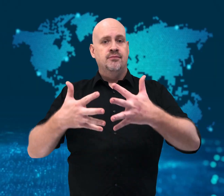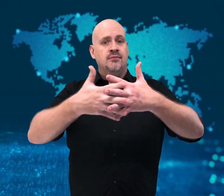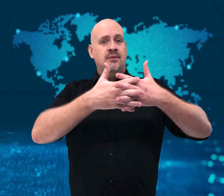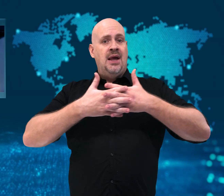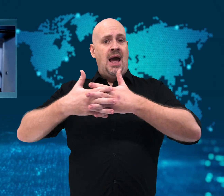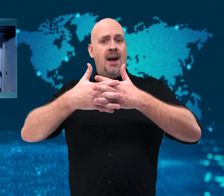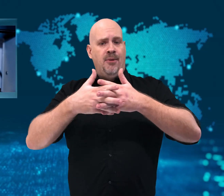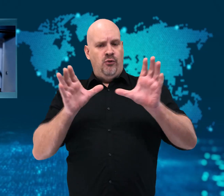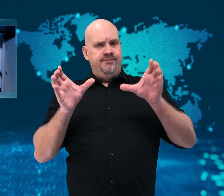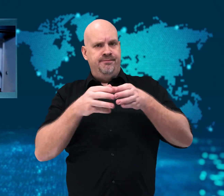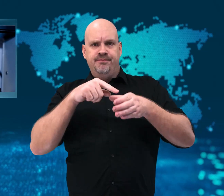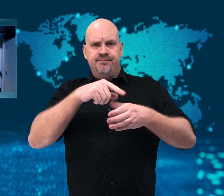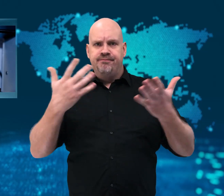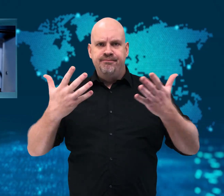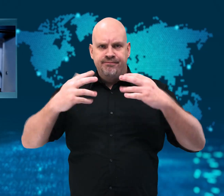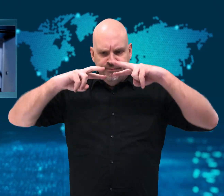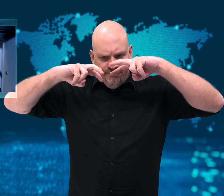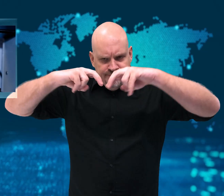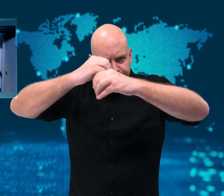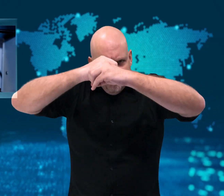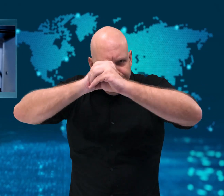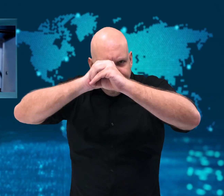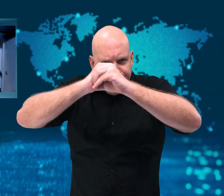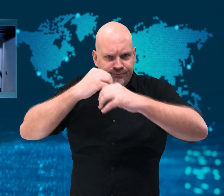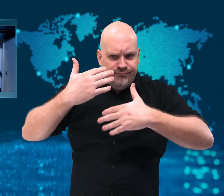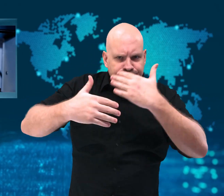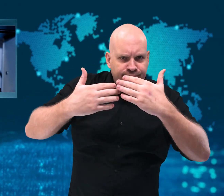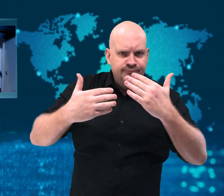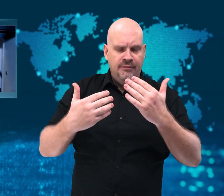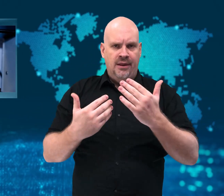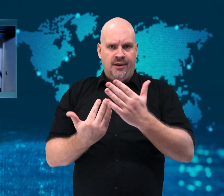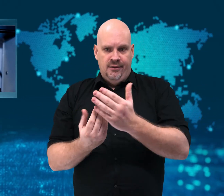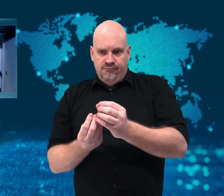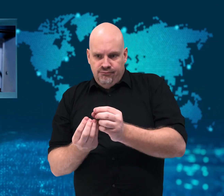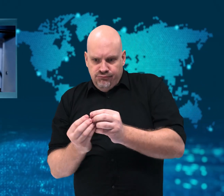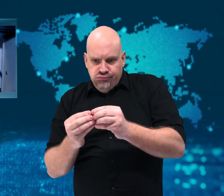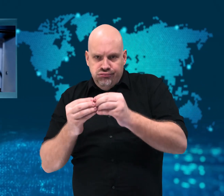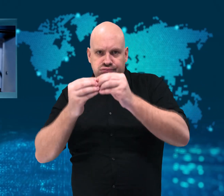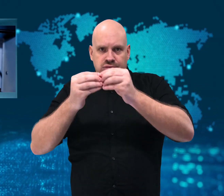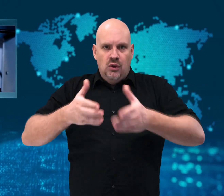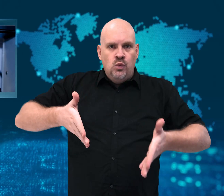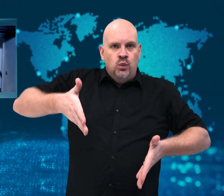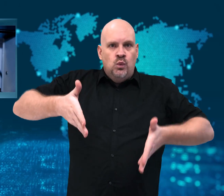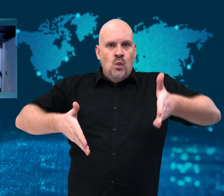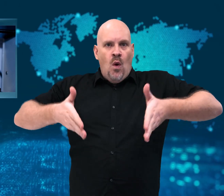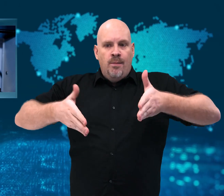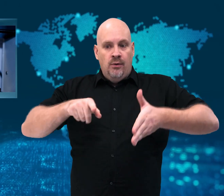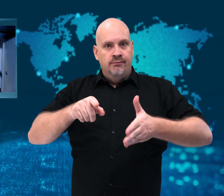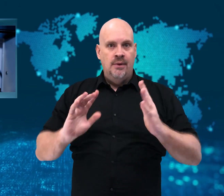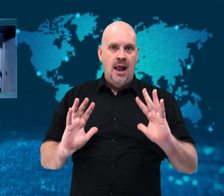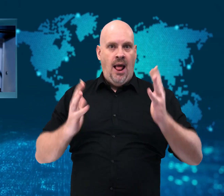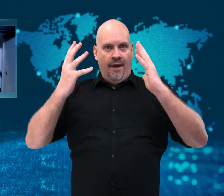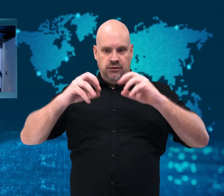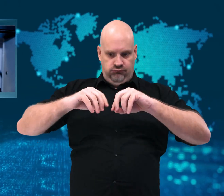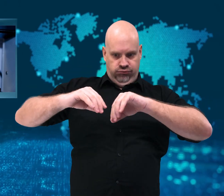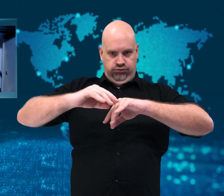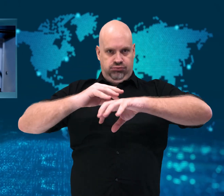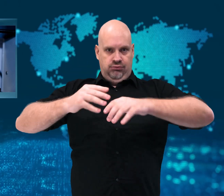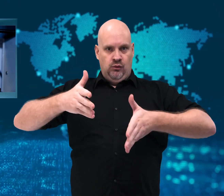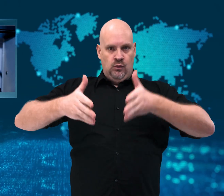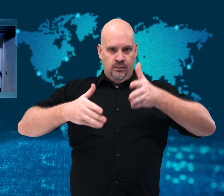[Gavin]: A group of scientists in the United States claim their